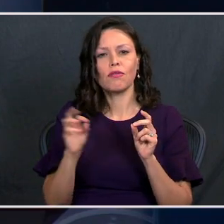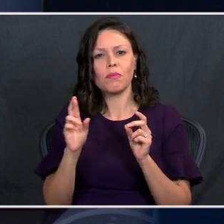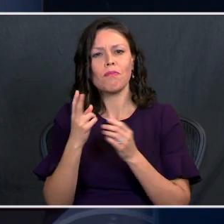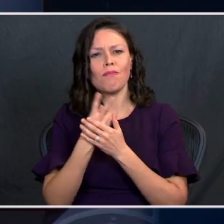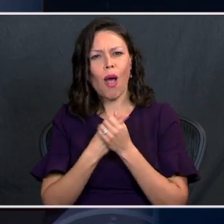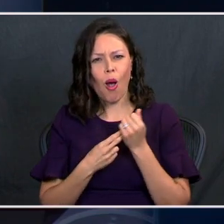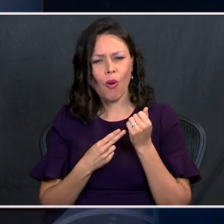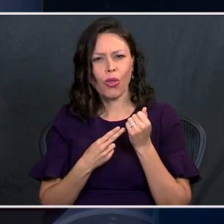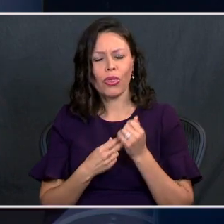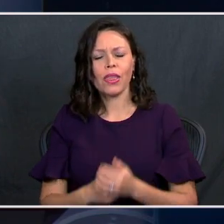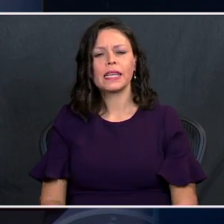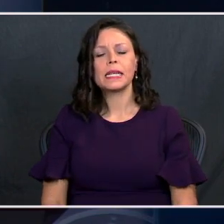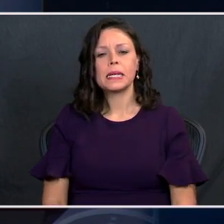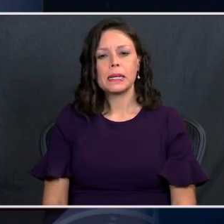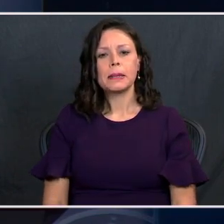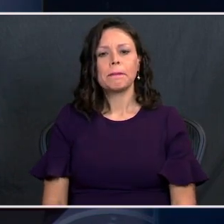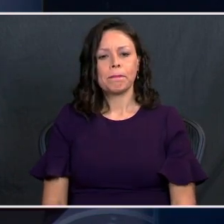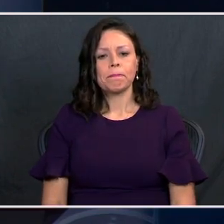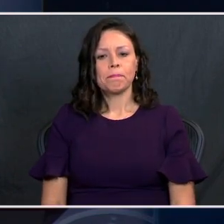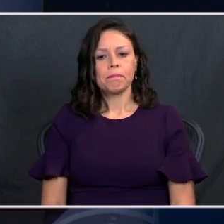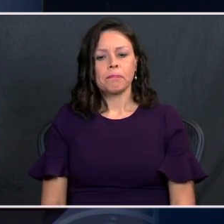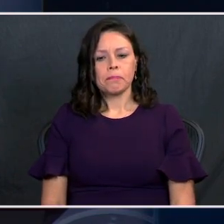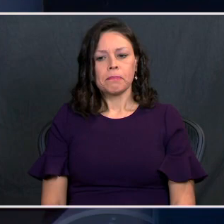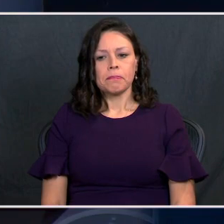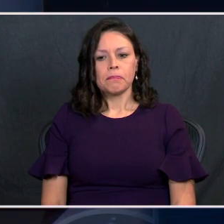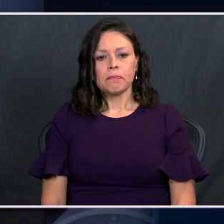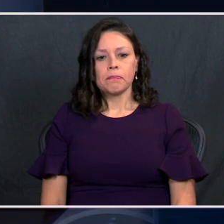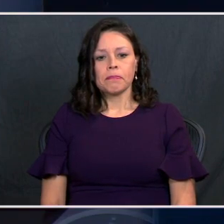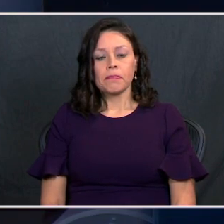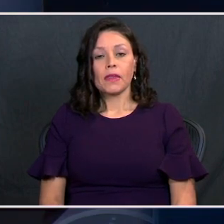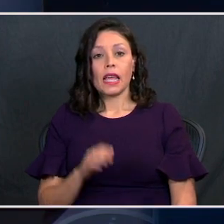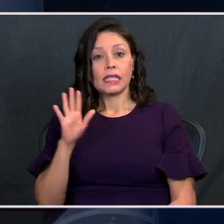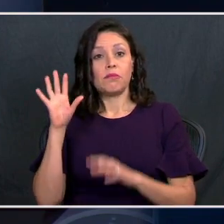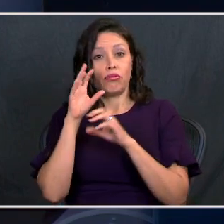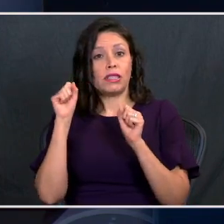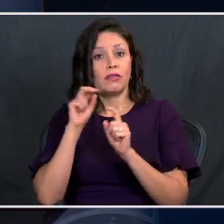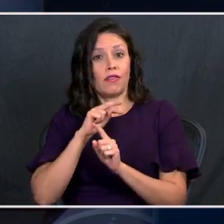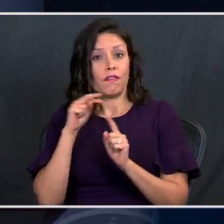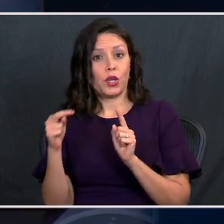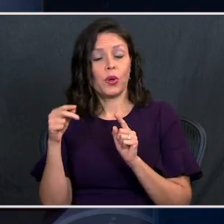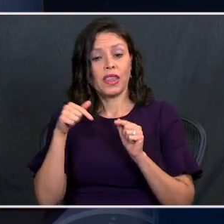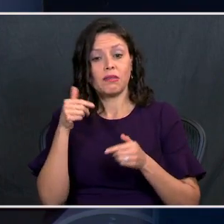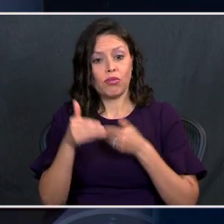And I'll convey this is how, in the President's view -- and we talked about this, this morning -- this process should work.